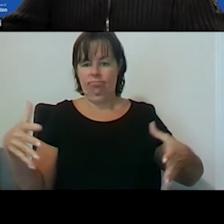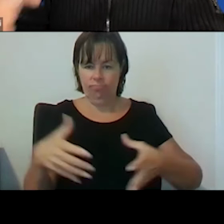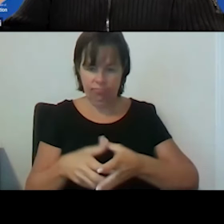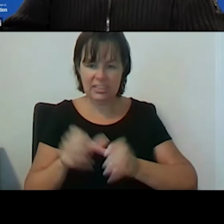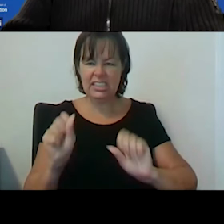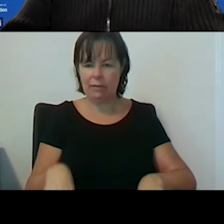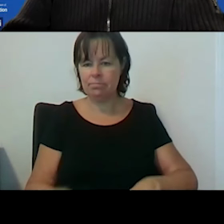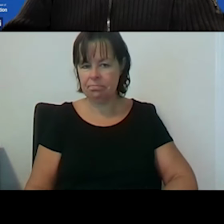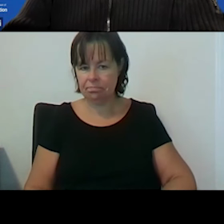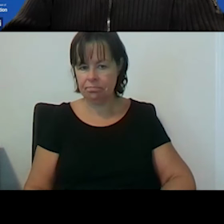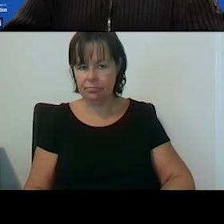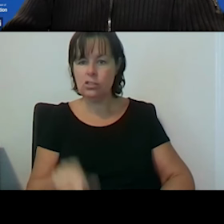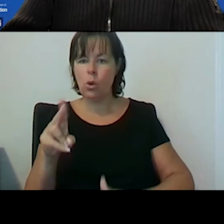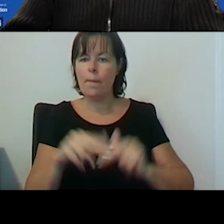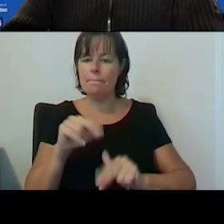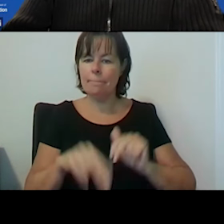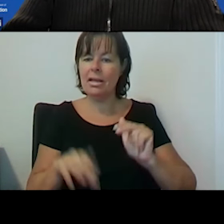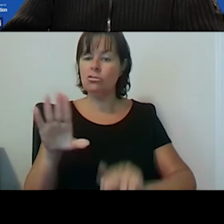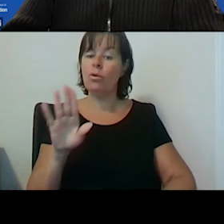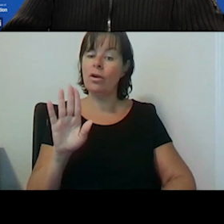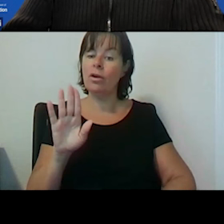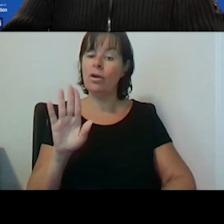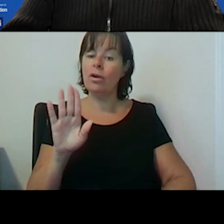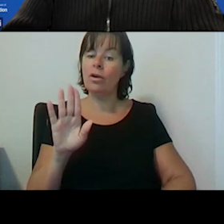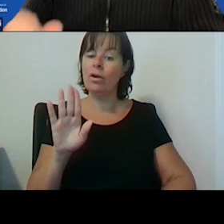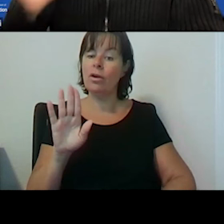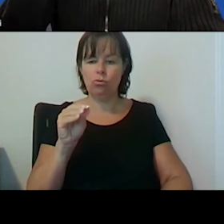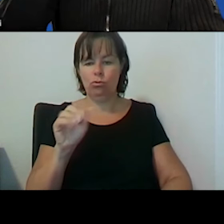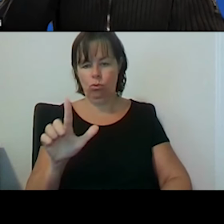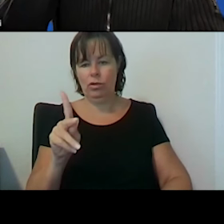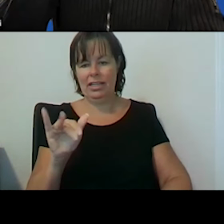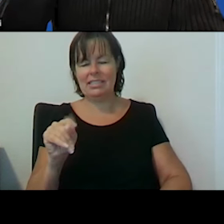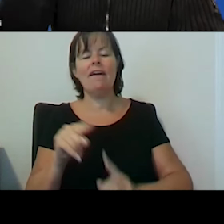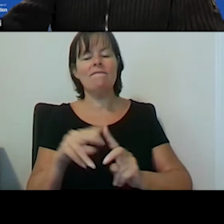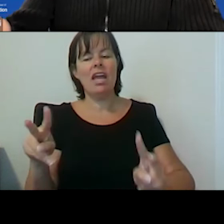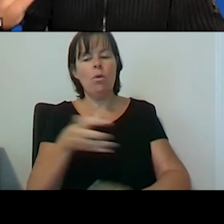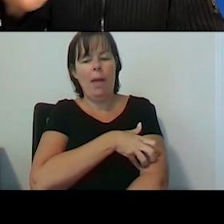and your accessibility best practices into the toolkits very powerful my other example